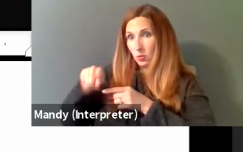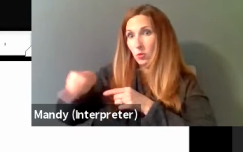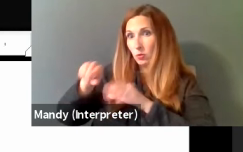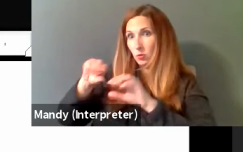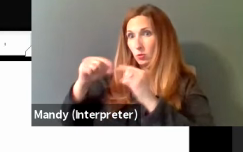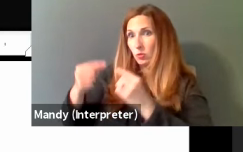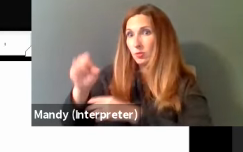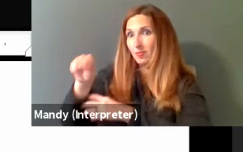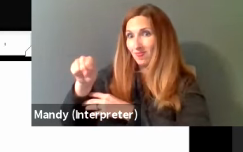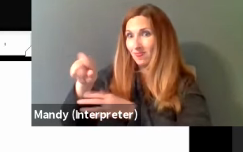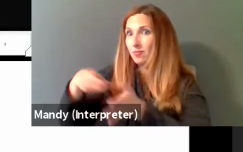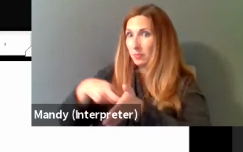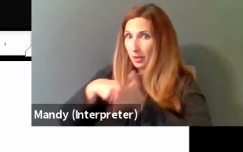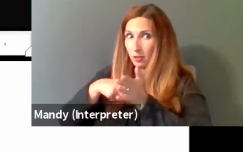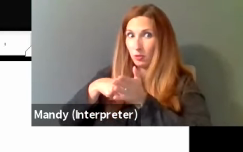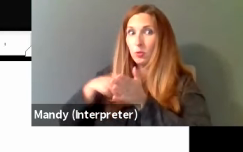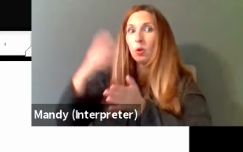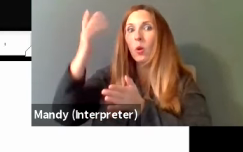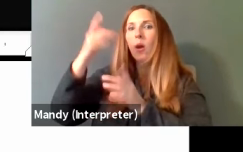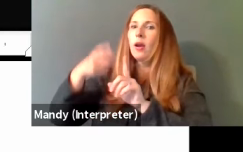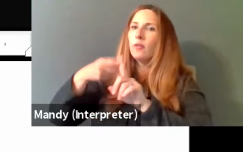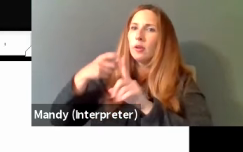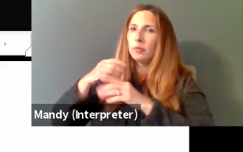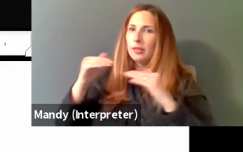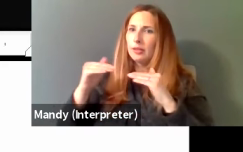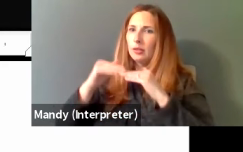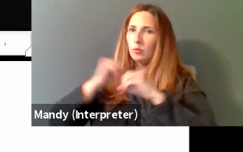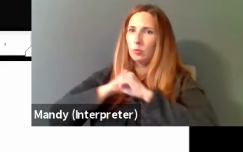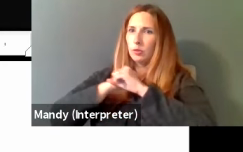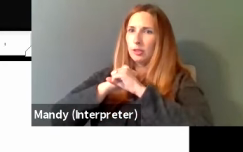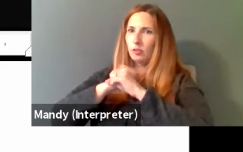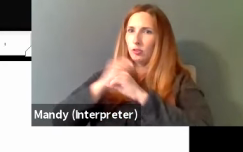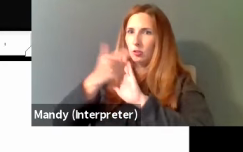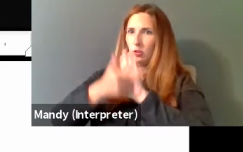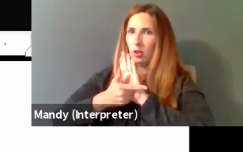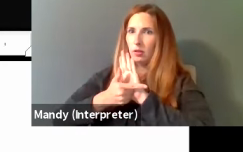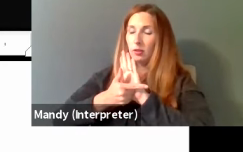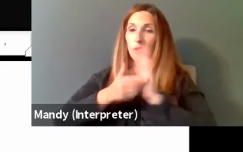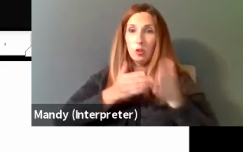and it stems from equal protection laws. So that is where the right to language access stems